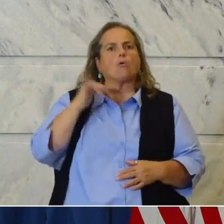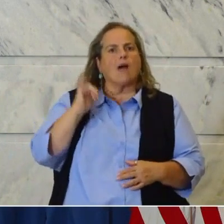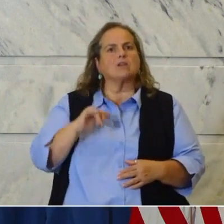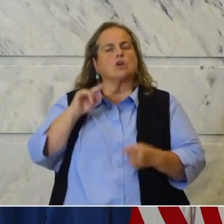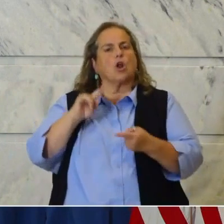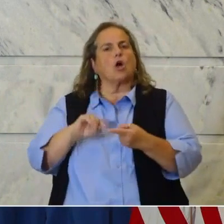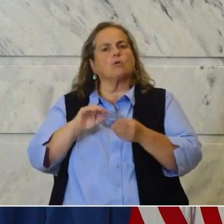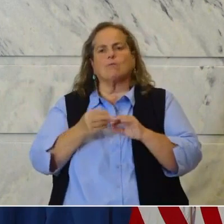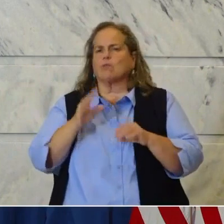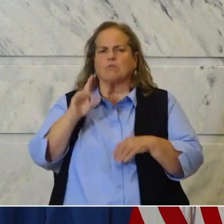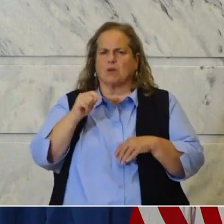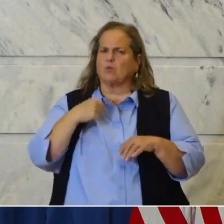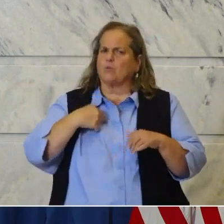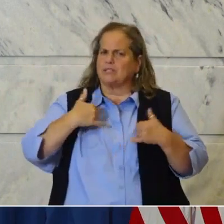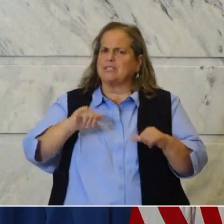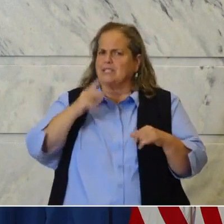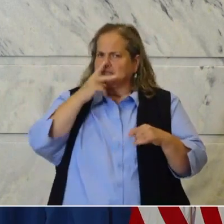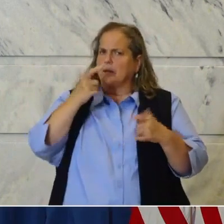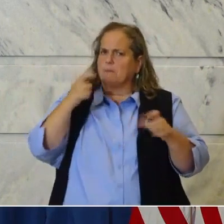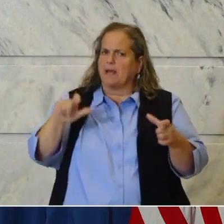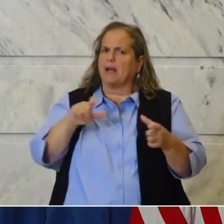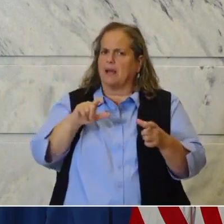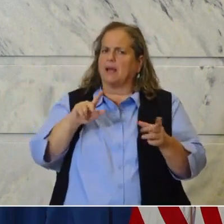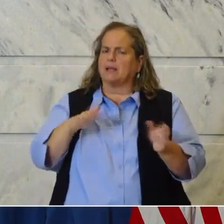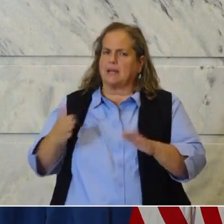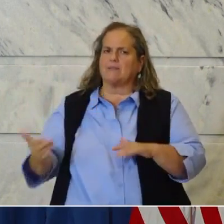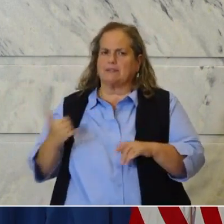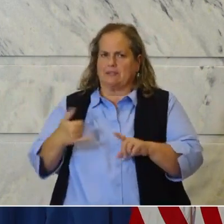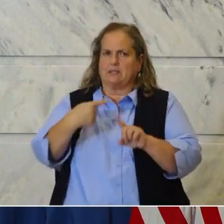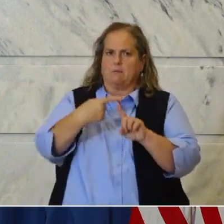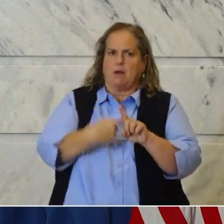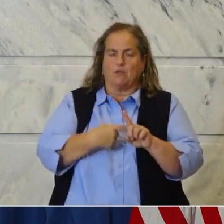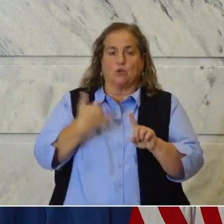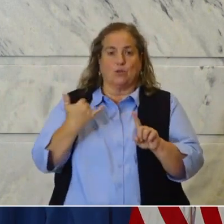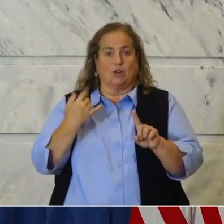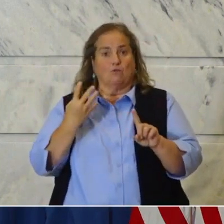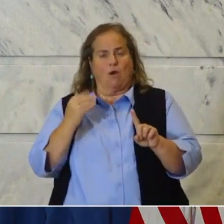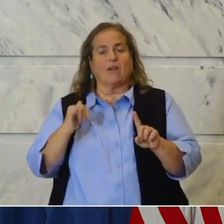losses during this month that oh, today is for and that's low. We have 19